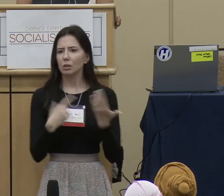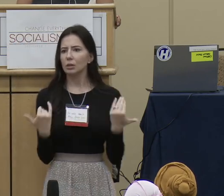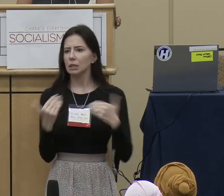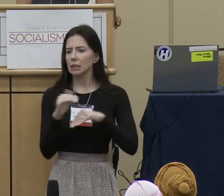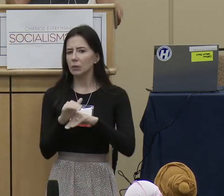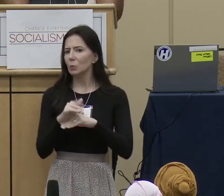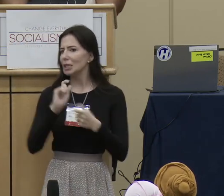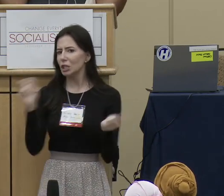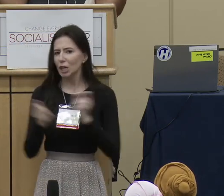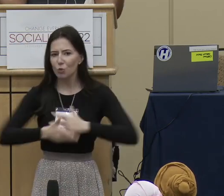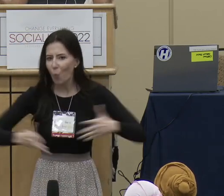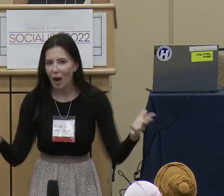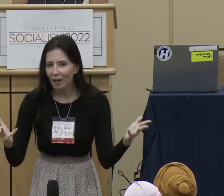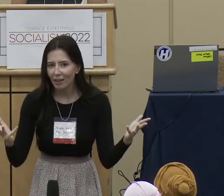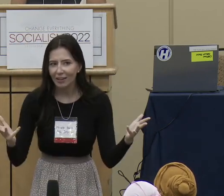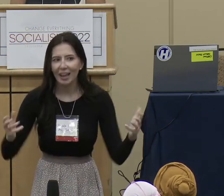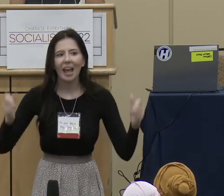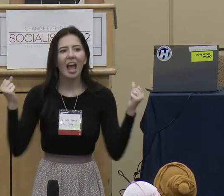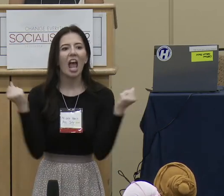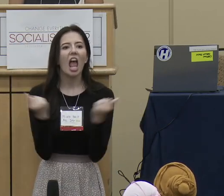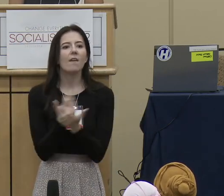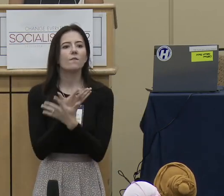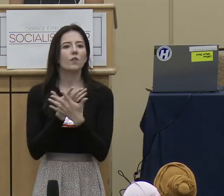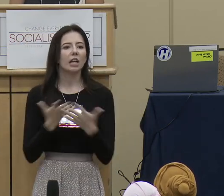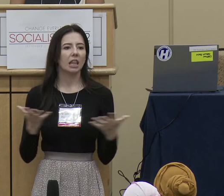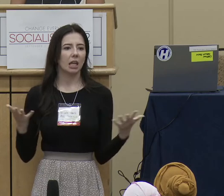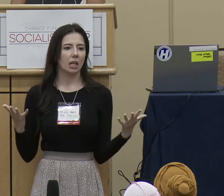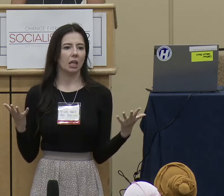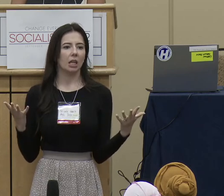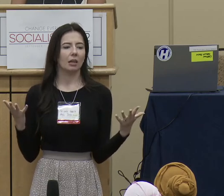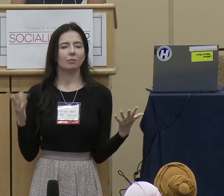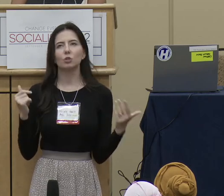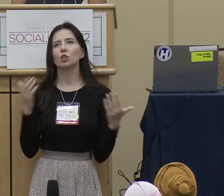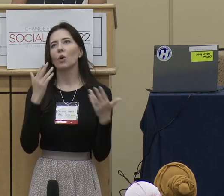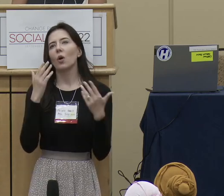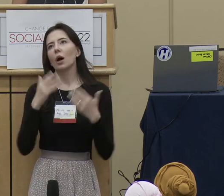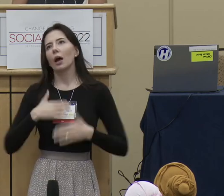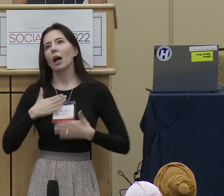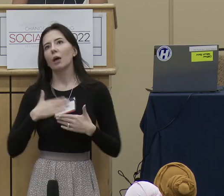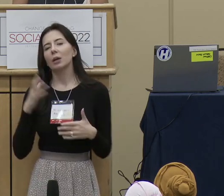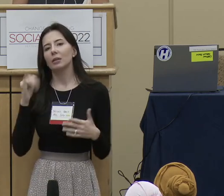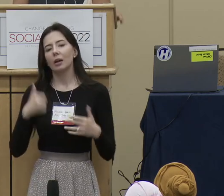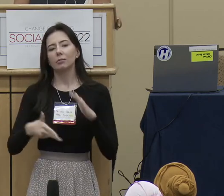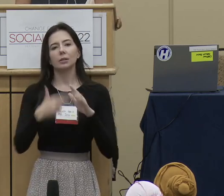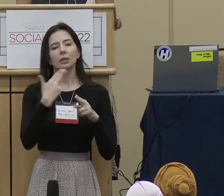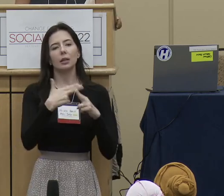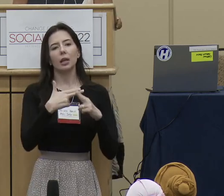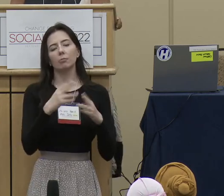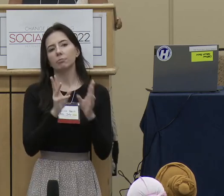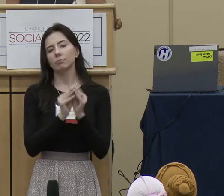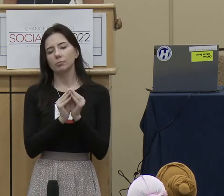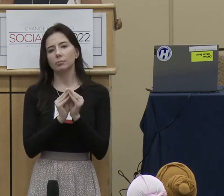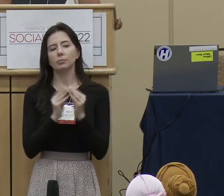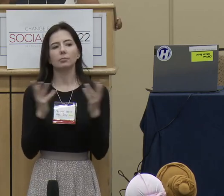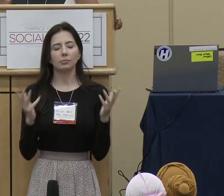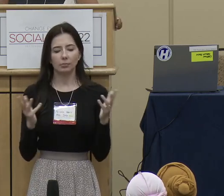a few problems, but as Ruthie would reiterate this evening, we need to change, what ? Yeah, I was so happy that was the